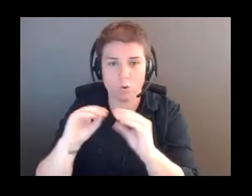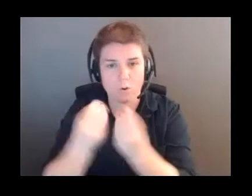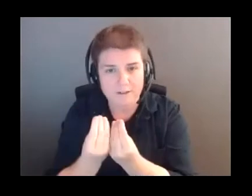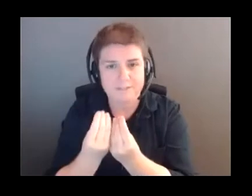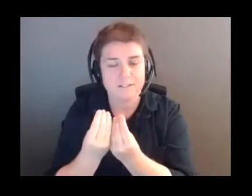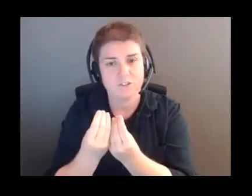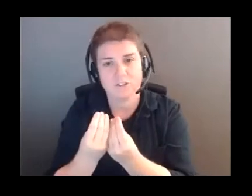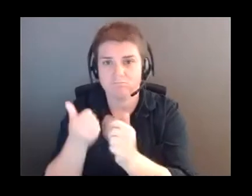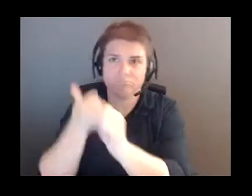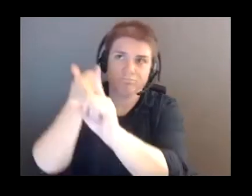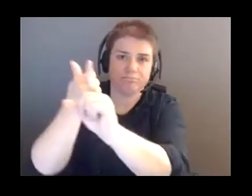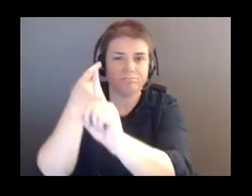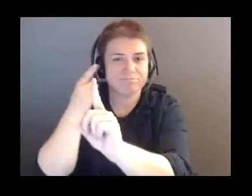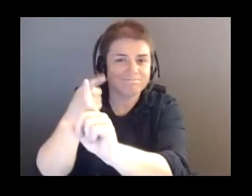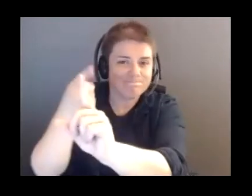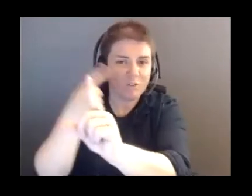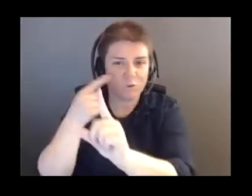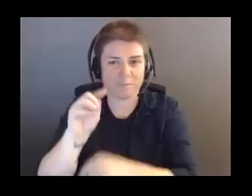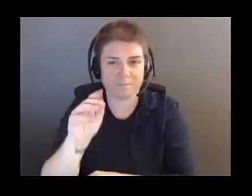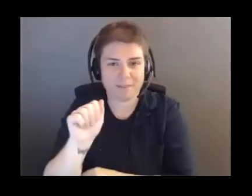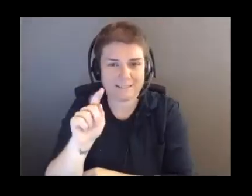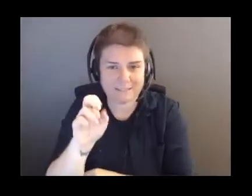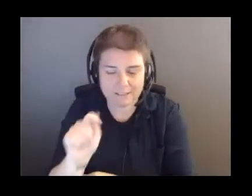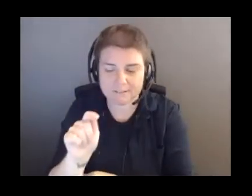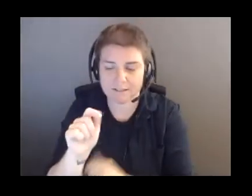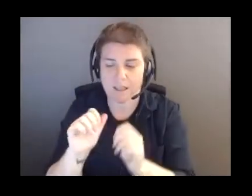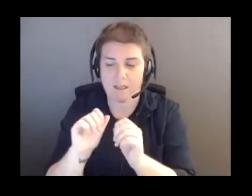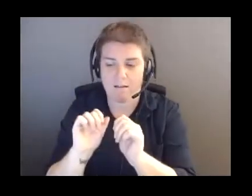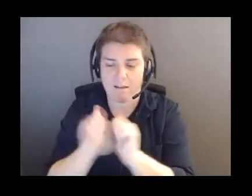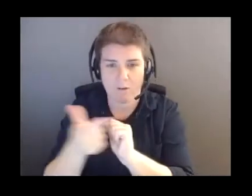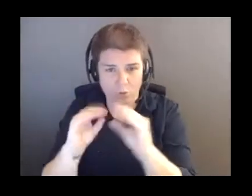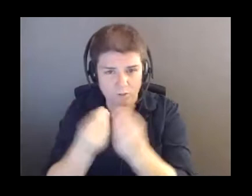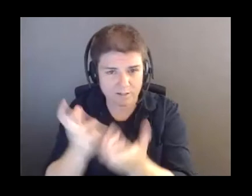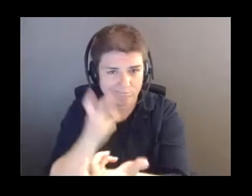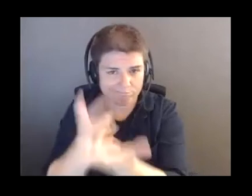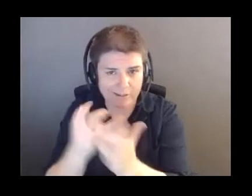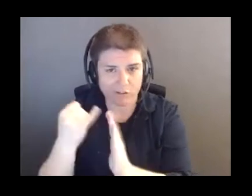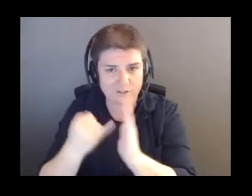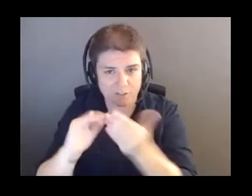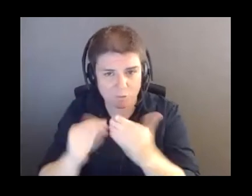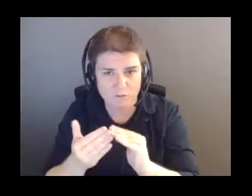how your organizations fit into your artistic communities, and what growth and success means